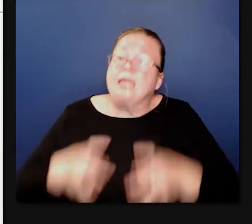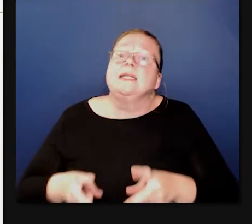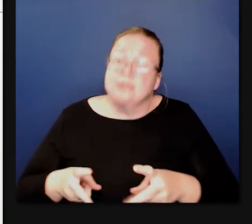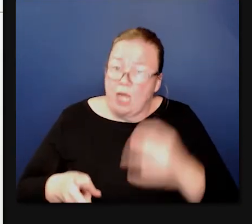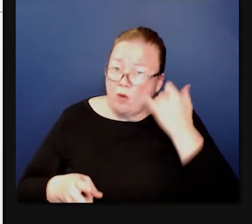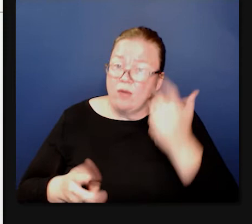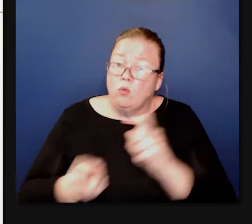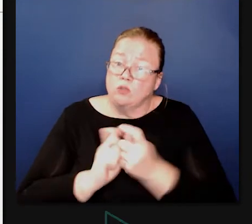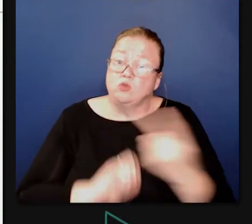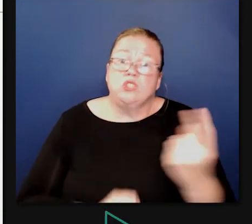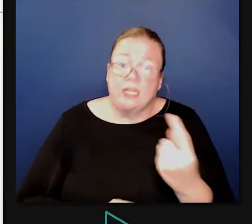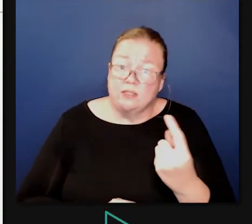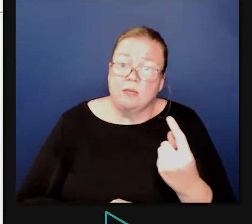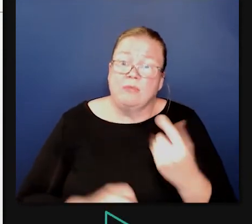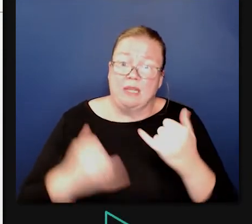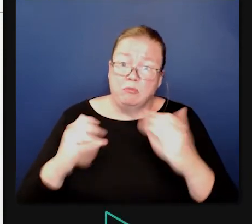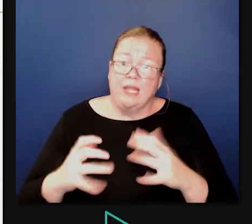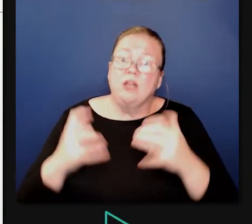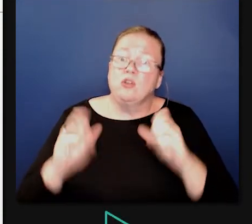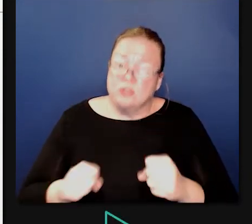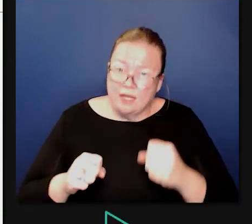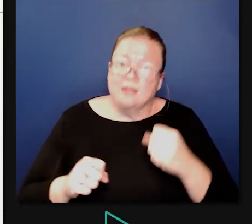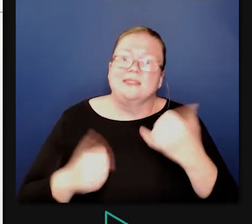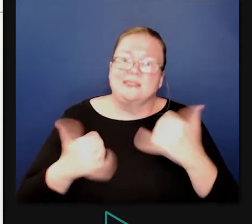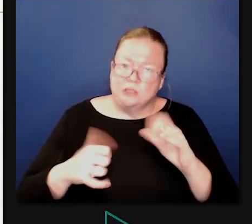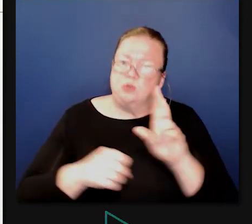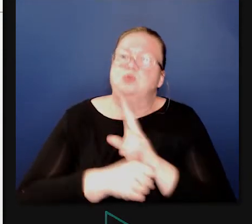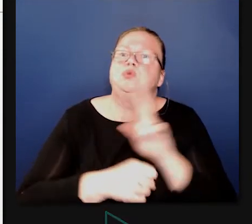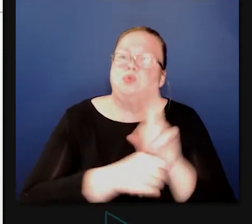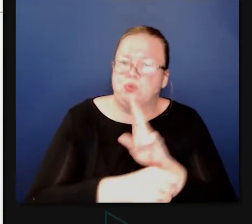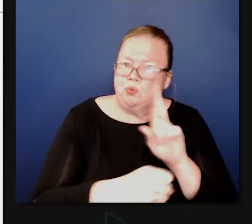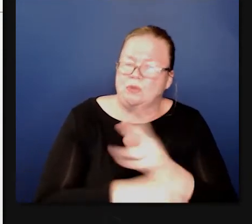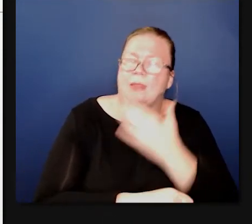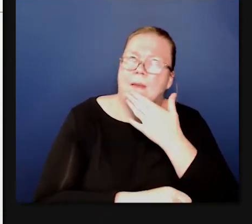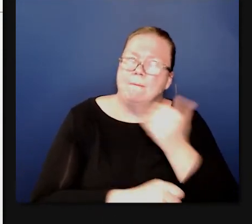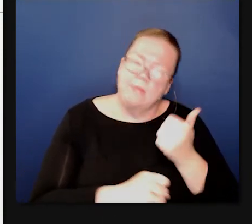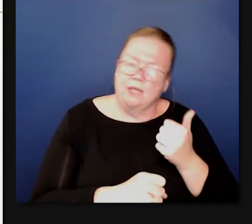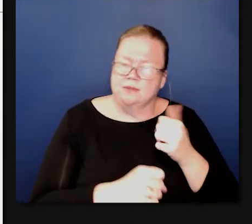when they want to make a change, and that players can constantly consume the very best content.